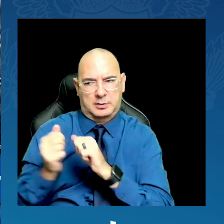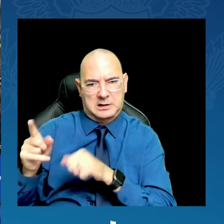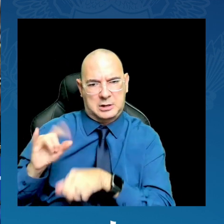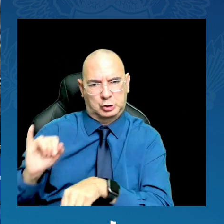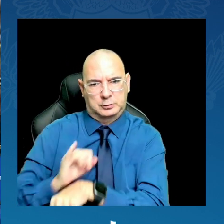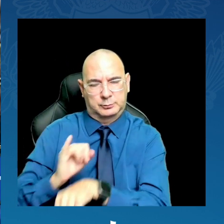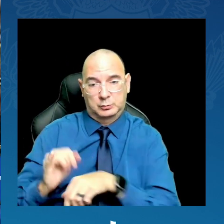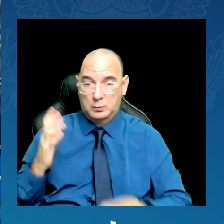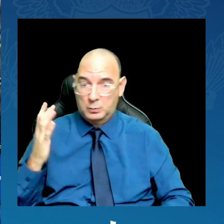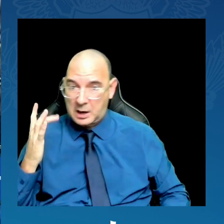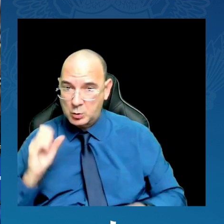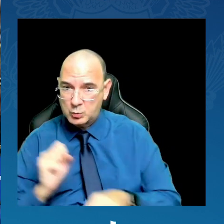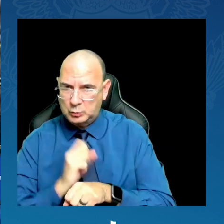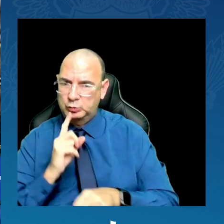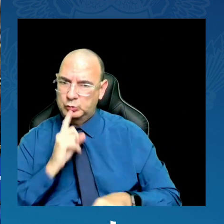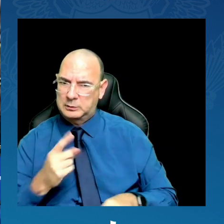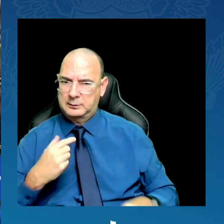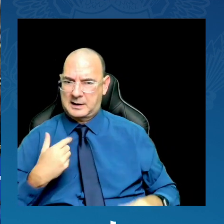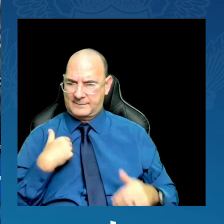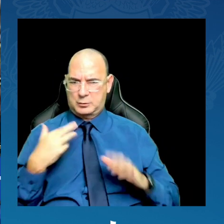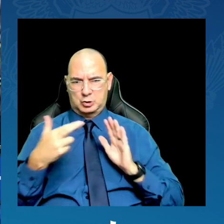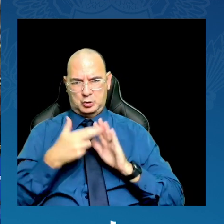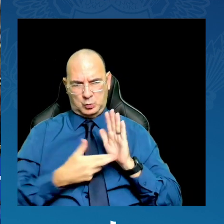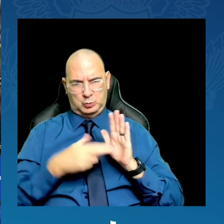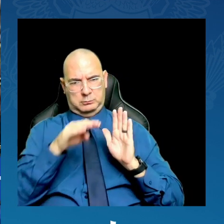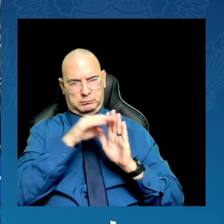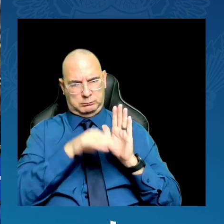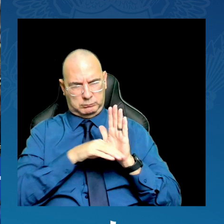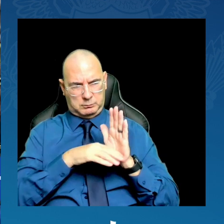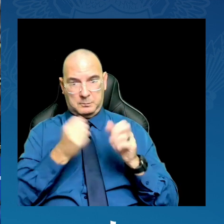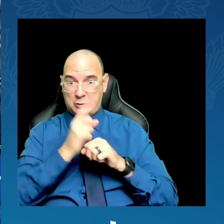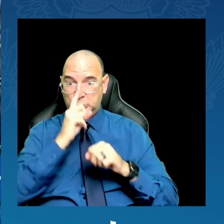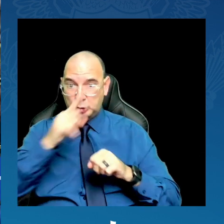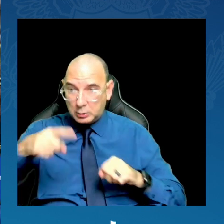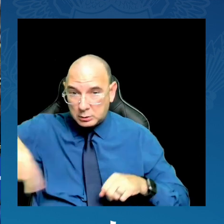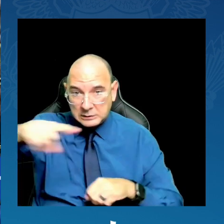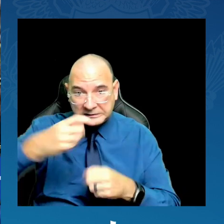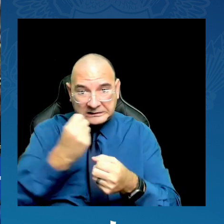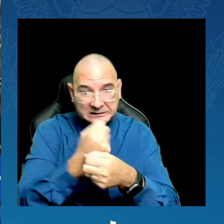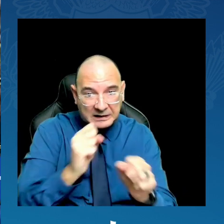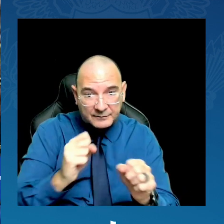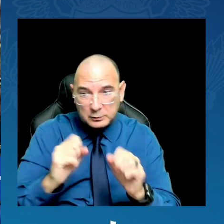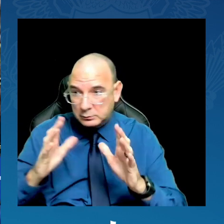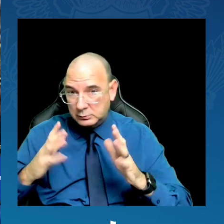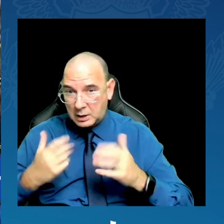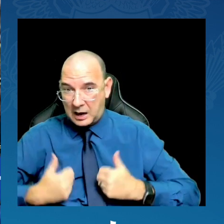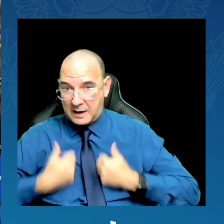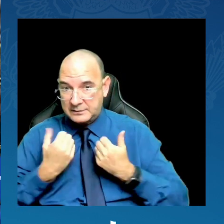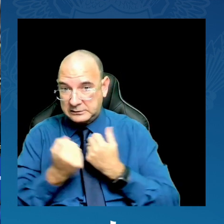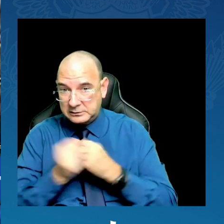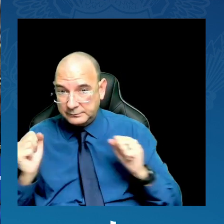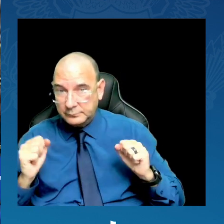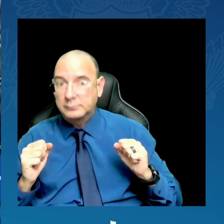which ensures safety but provides clarity and clarity and certainty for the industry. So, thank you.